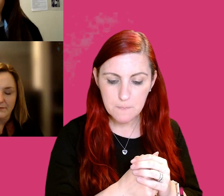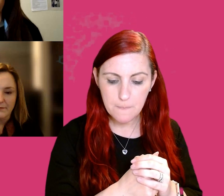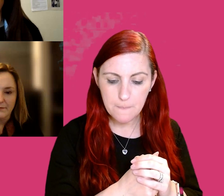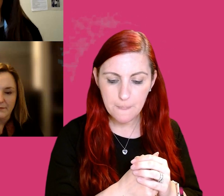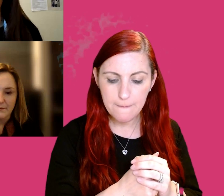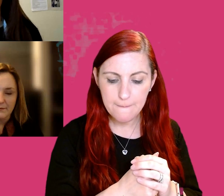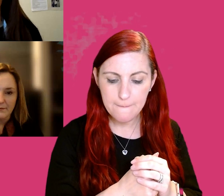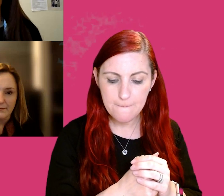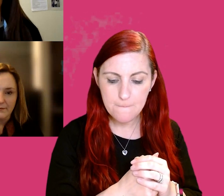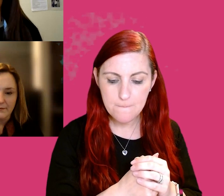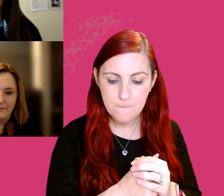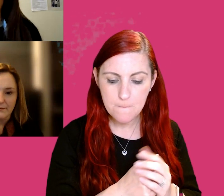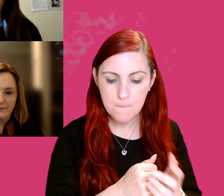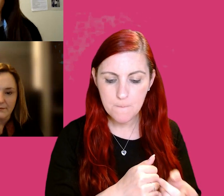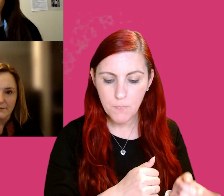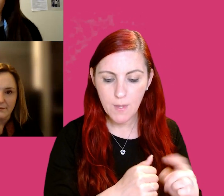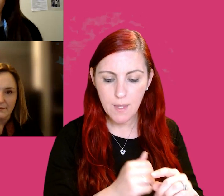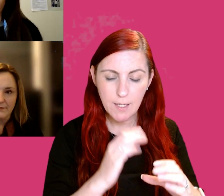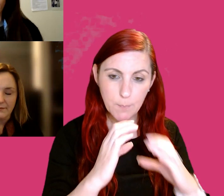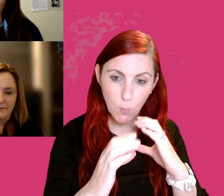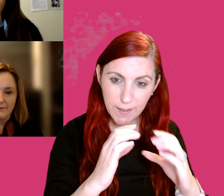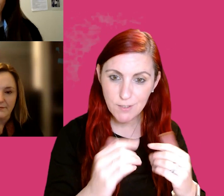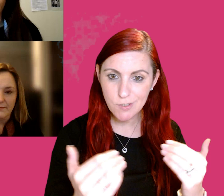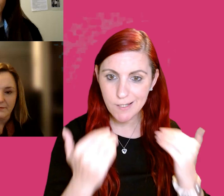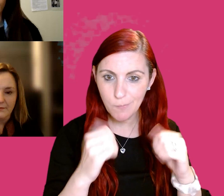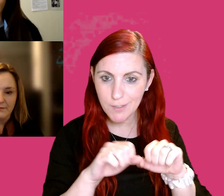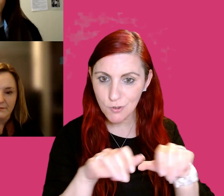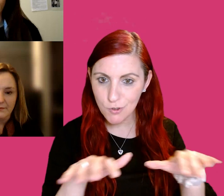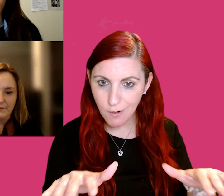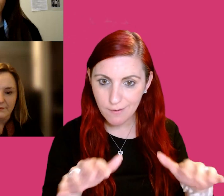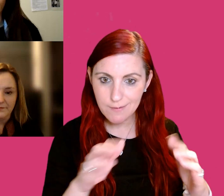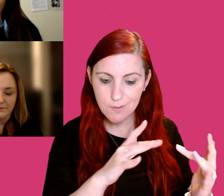suppose it's the communication the information sharing so the network of a lot on that with the